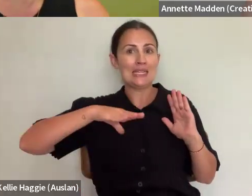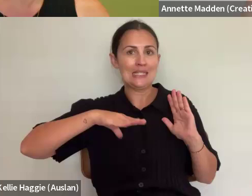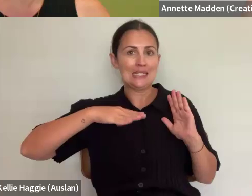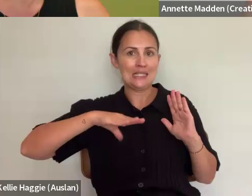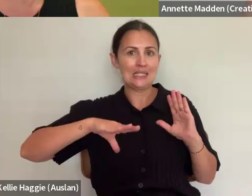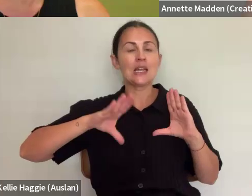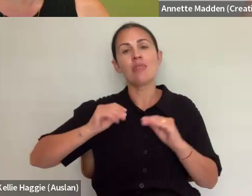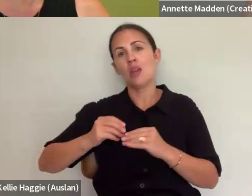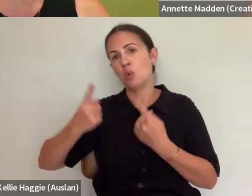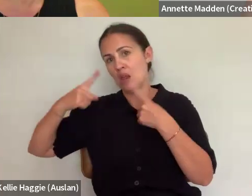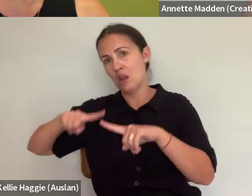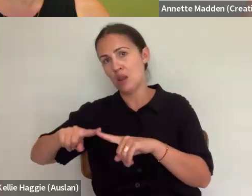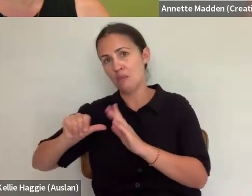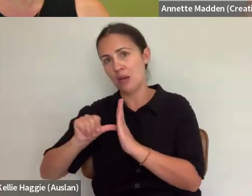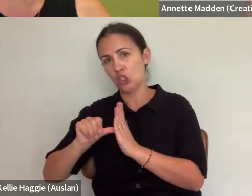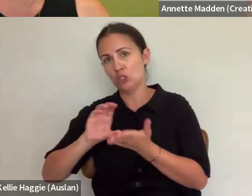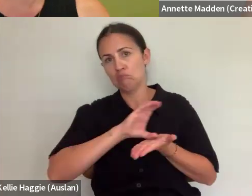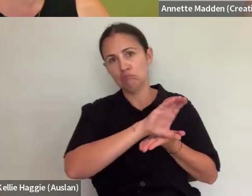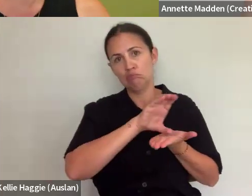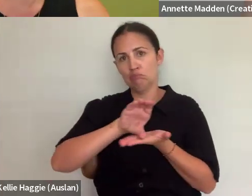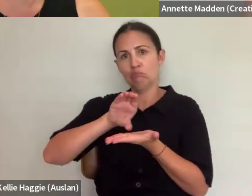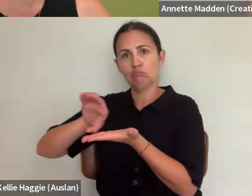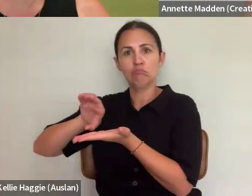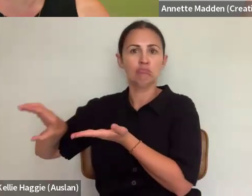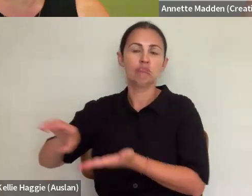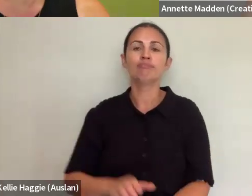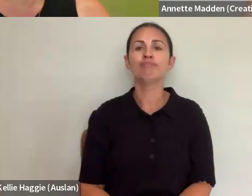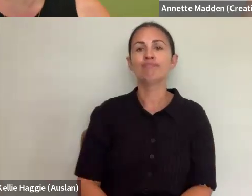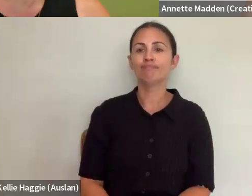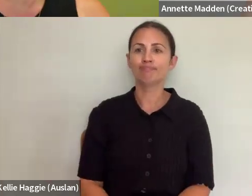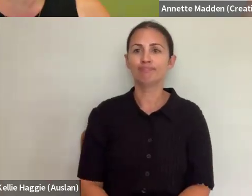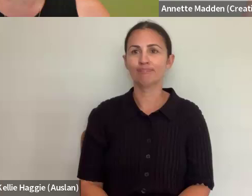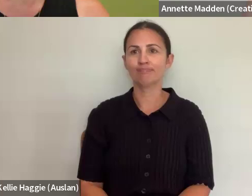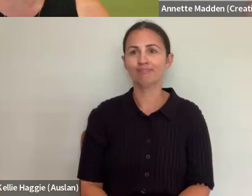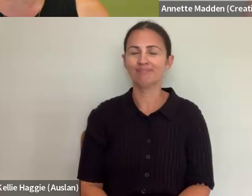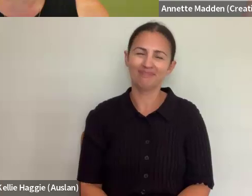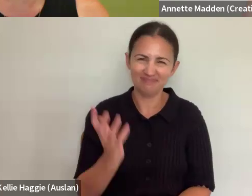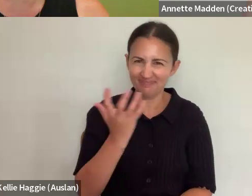one organisation is going to get funded, that's absolute in not the case. We encourage